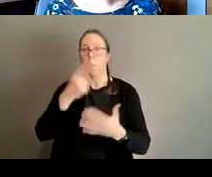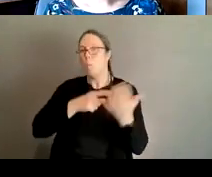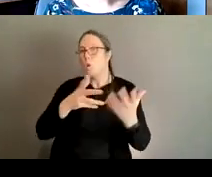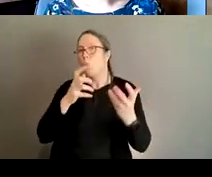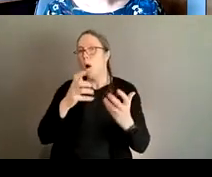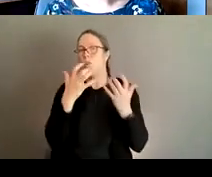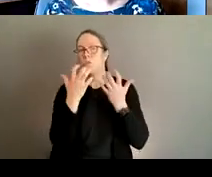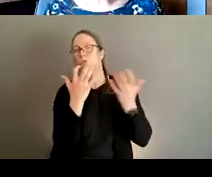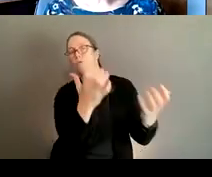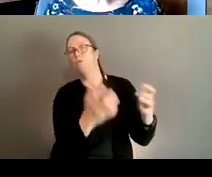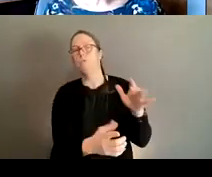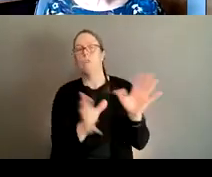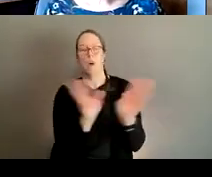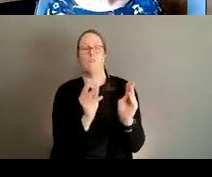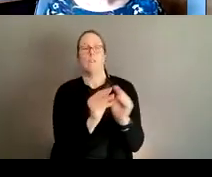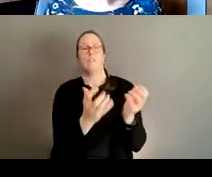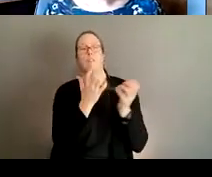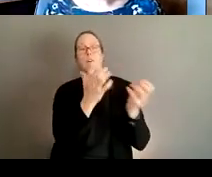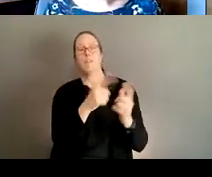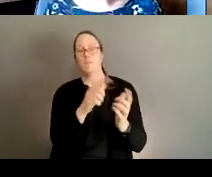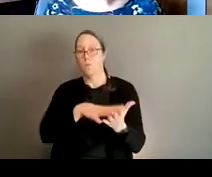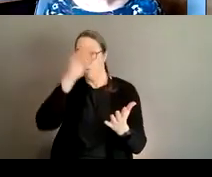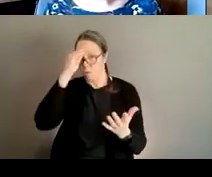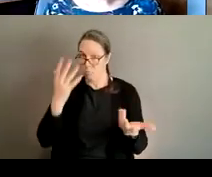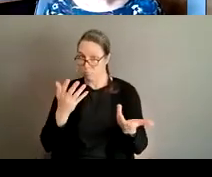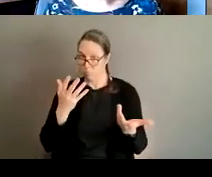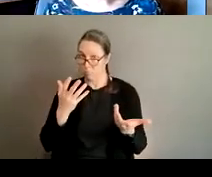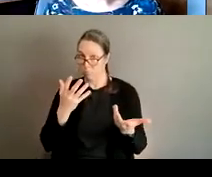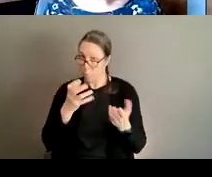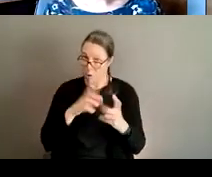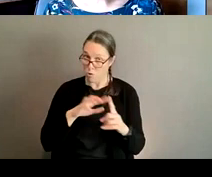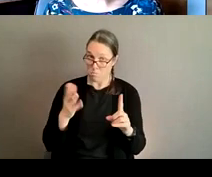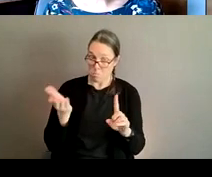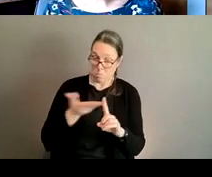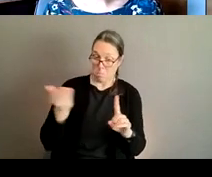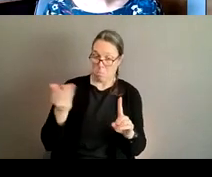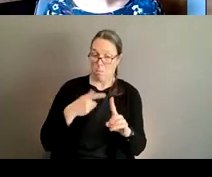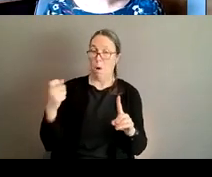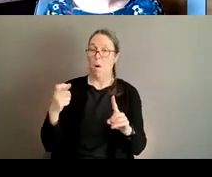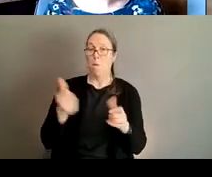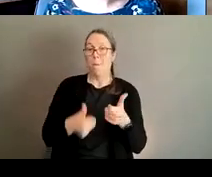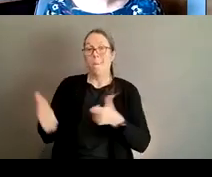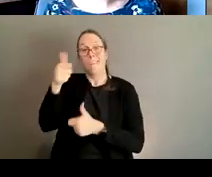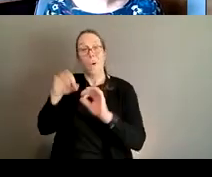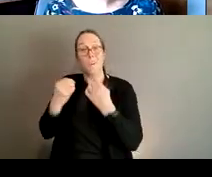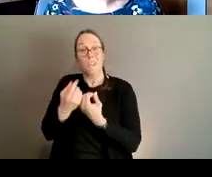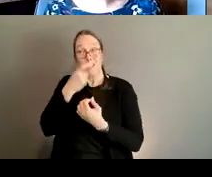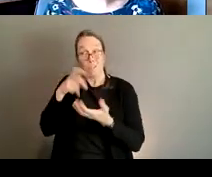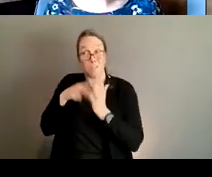to takeaway? Is it building buy-in from organizational leadership because they flipped a switch with the executive director?